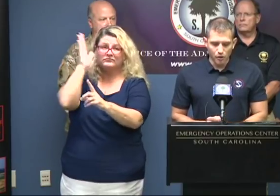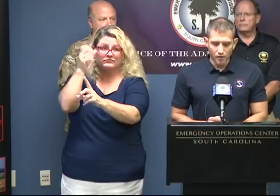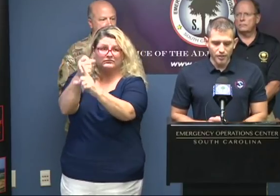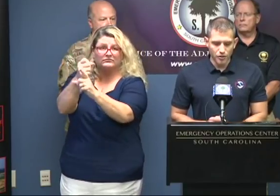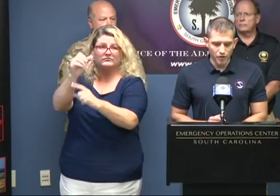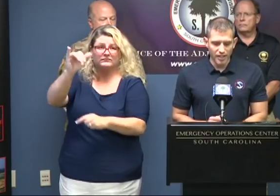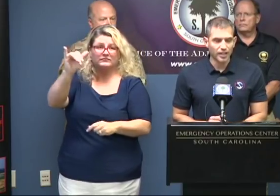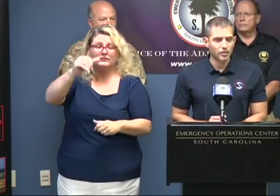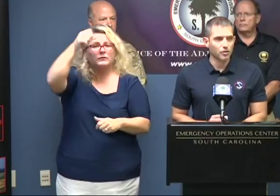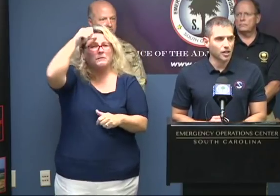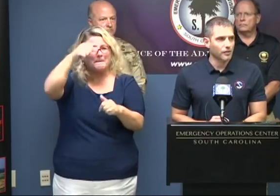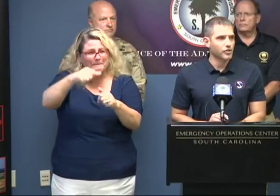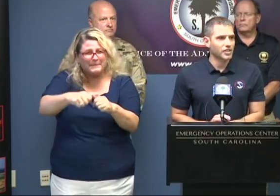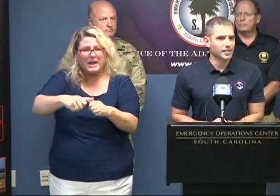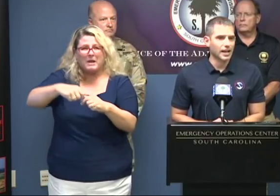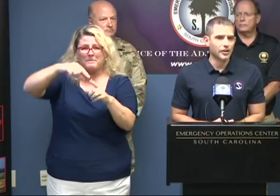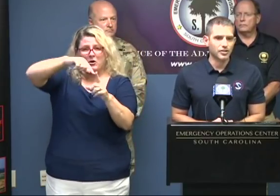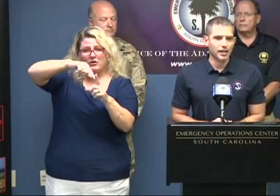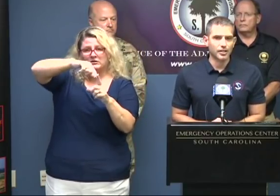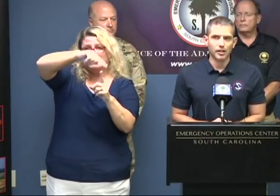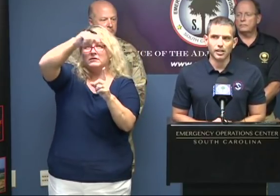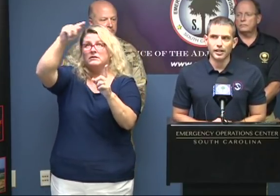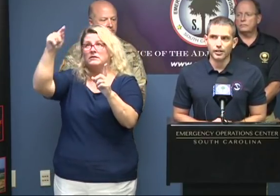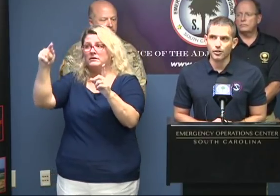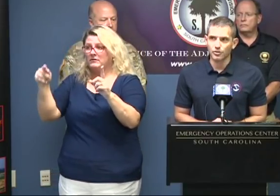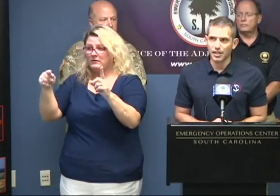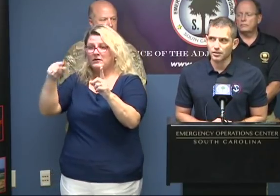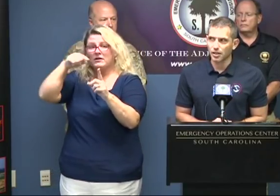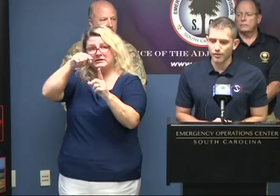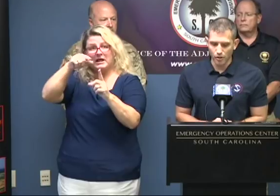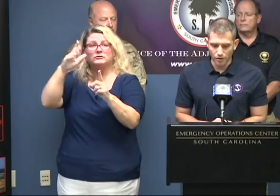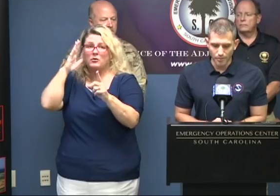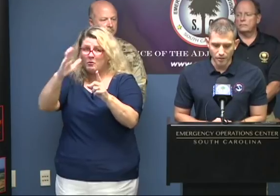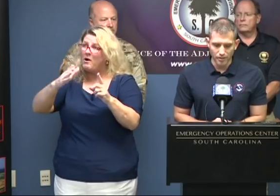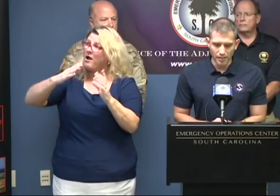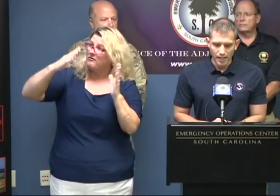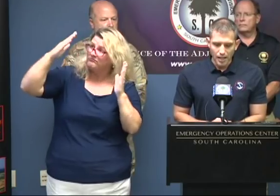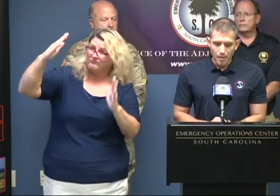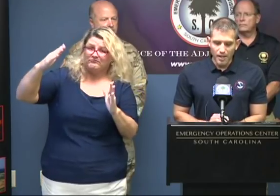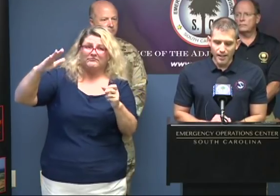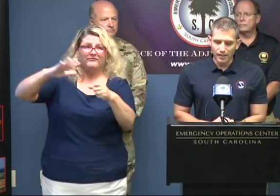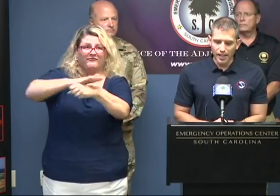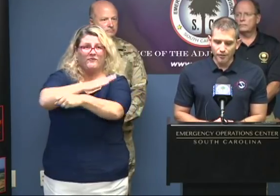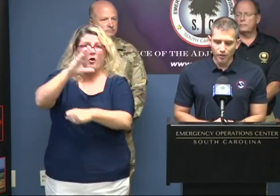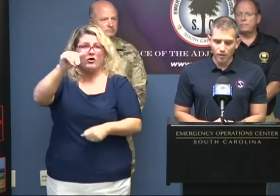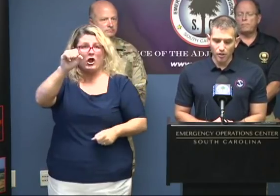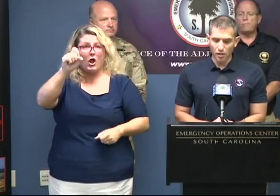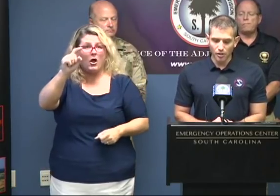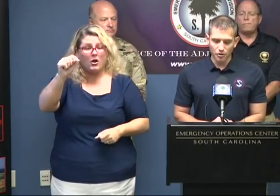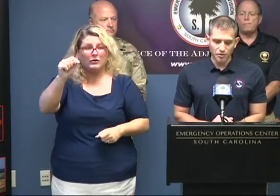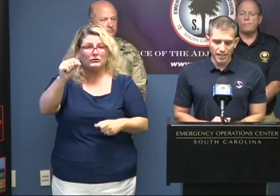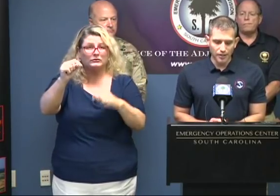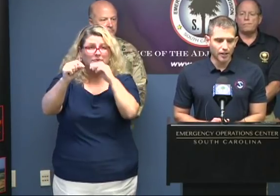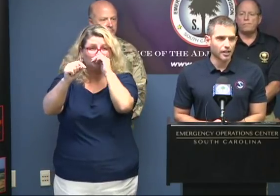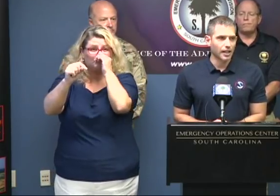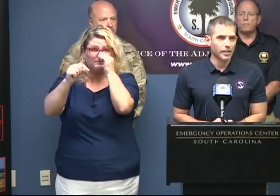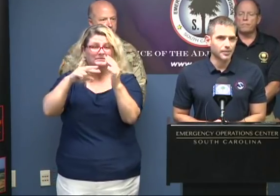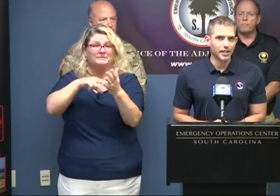corn of uncertainty still covers the entire South Carolina Coast, as the governor also mentioned. Meaning that landfall along coastal South Carolina